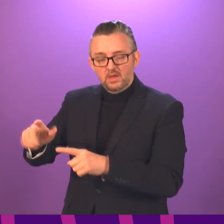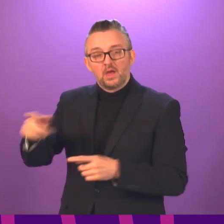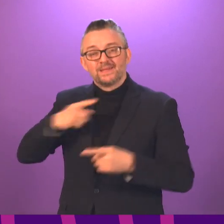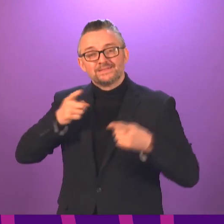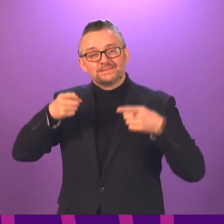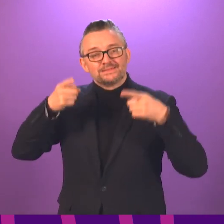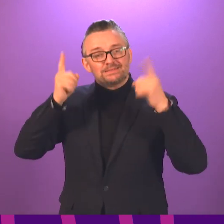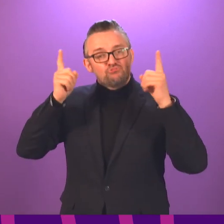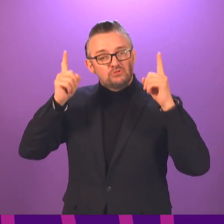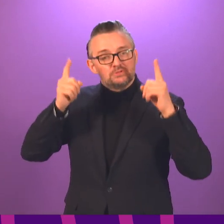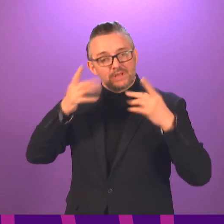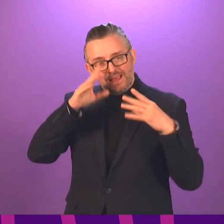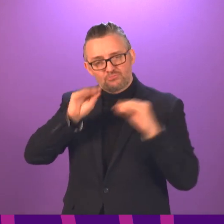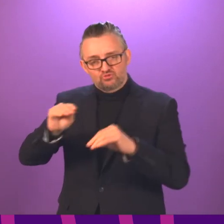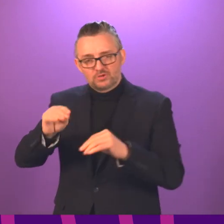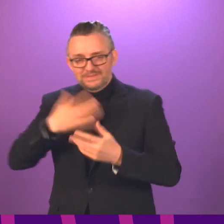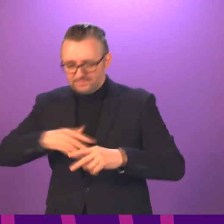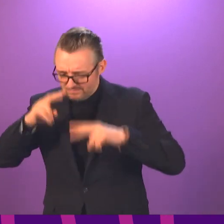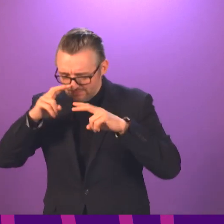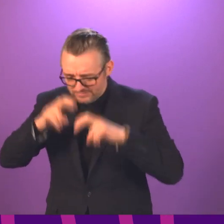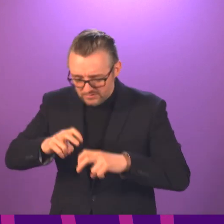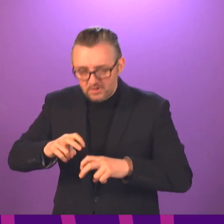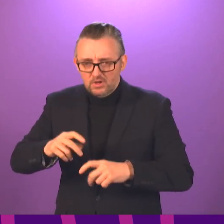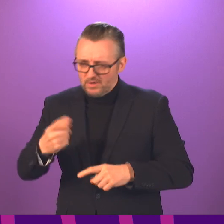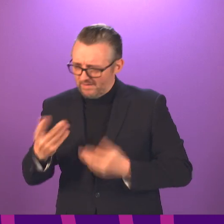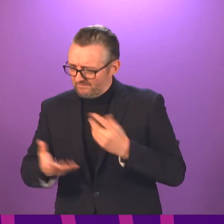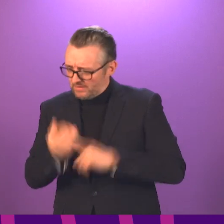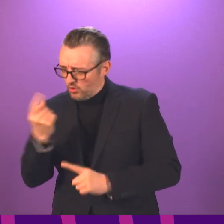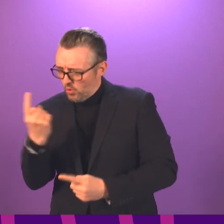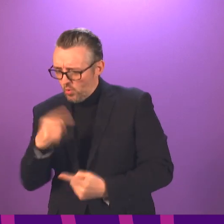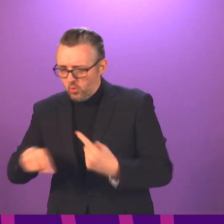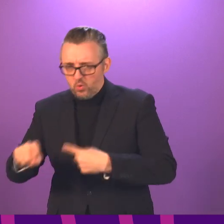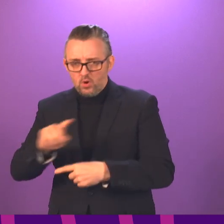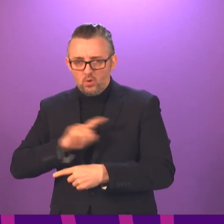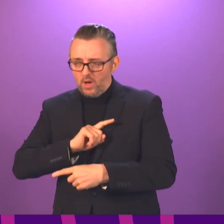identify staff who fall into that category, so that they can be vaccinated as quickly